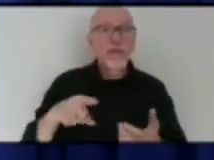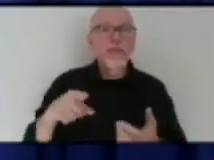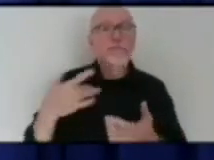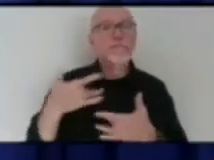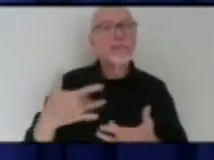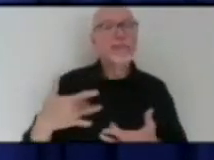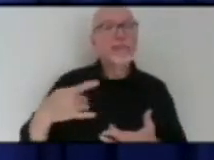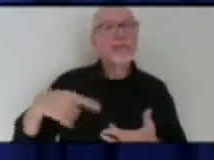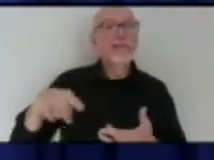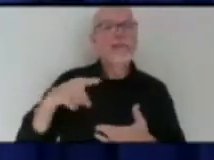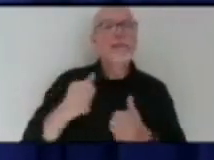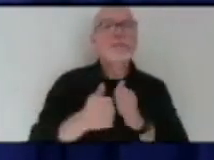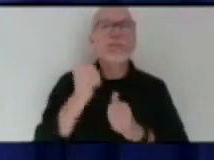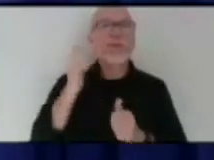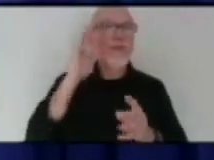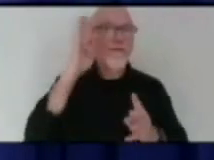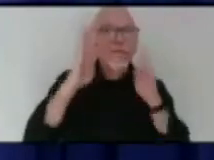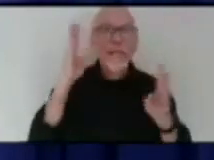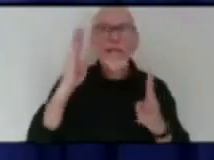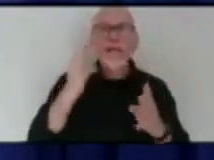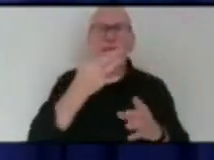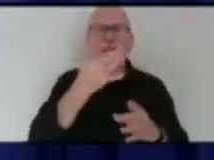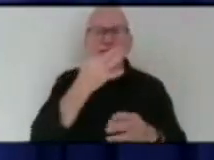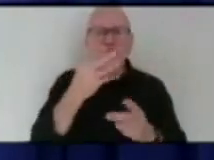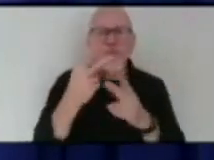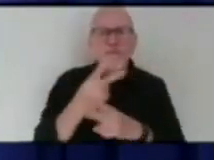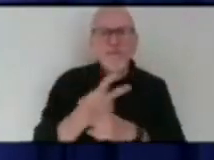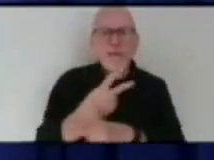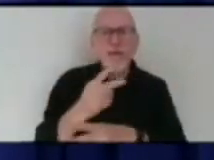innovative and entrepreneurial individuals on the face of the Earth